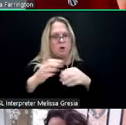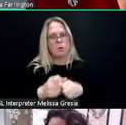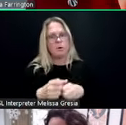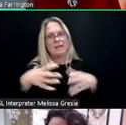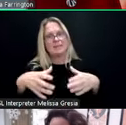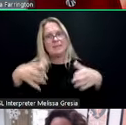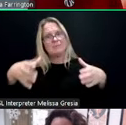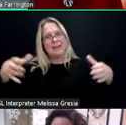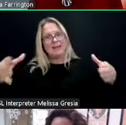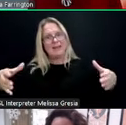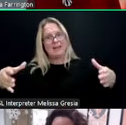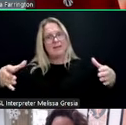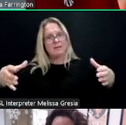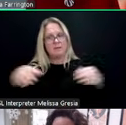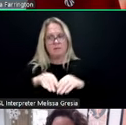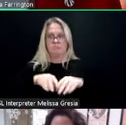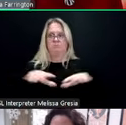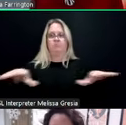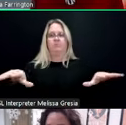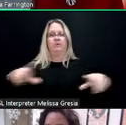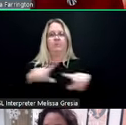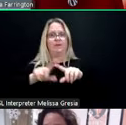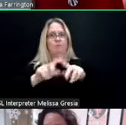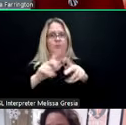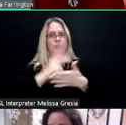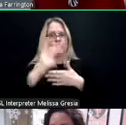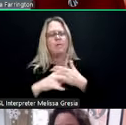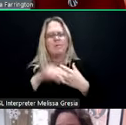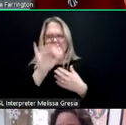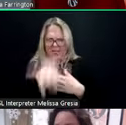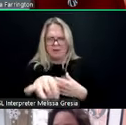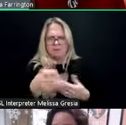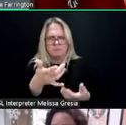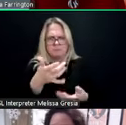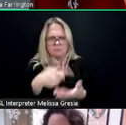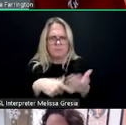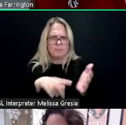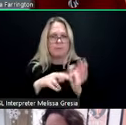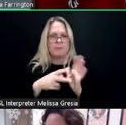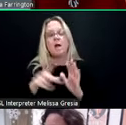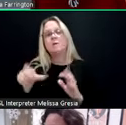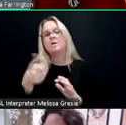reach of existing programs, that's what we're talking about. Another example of that is you